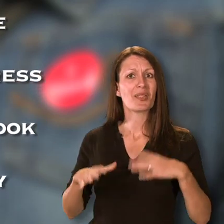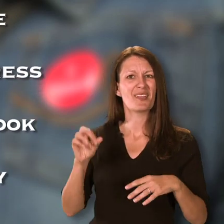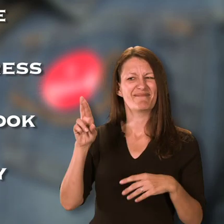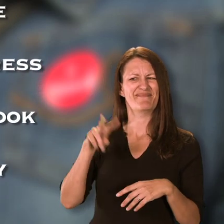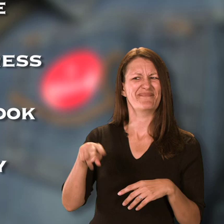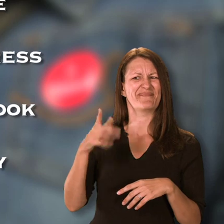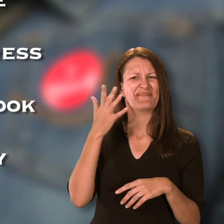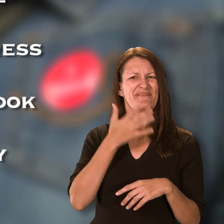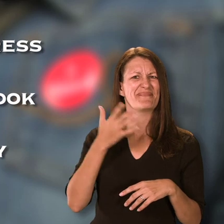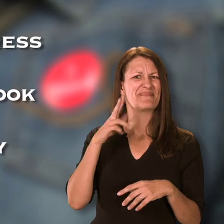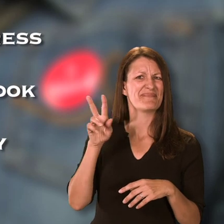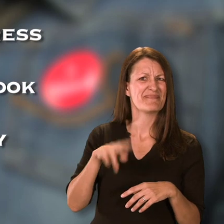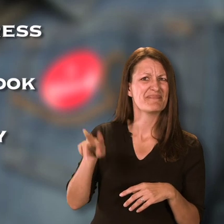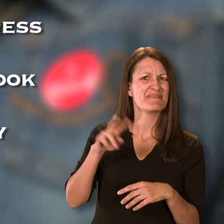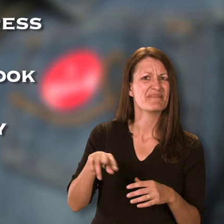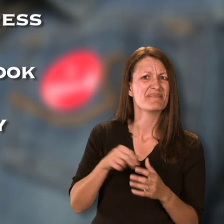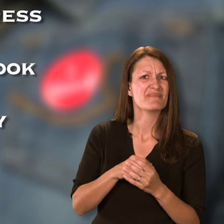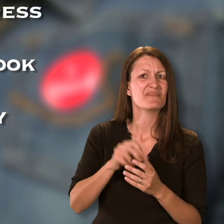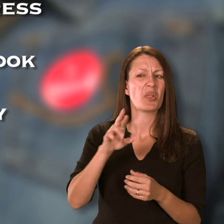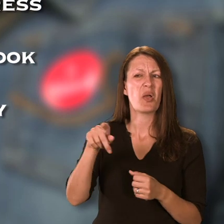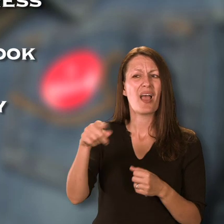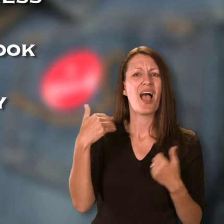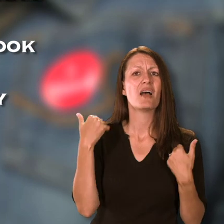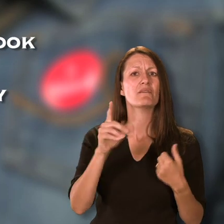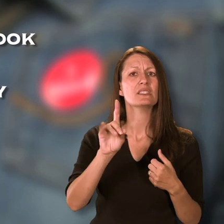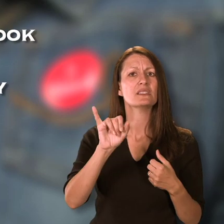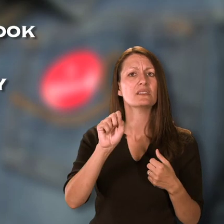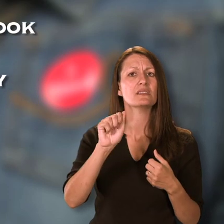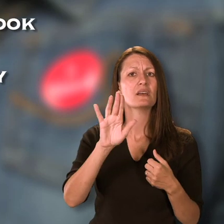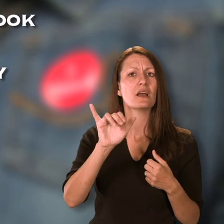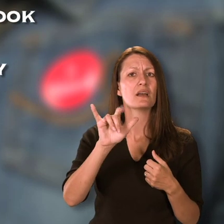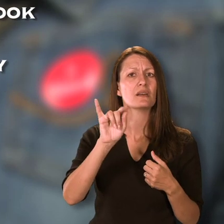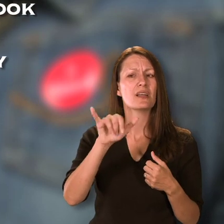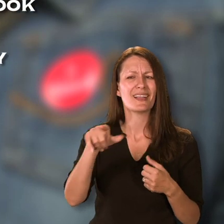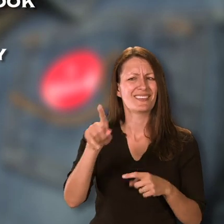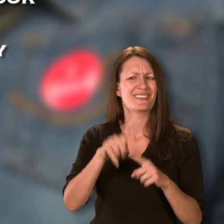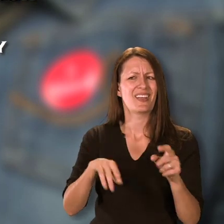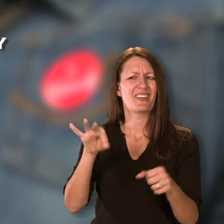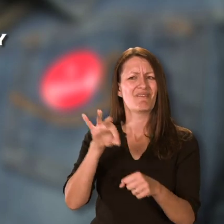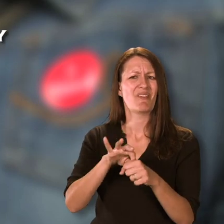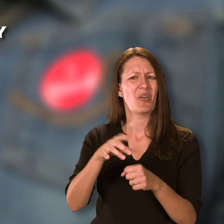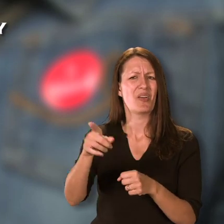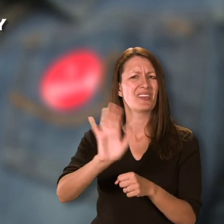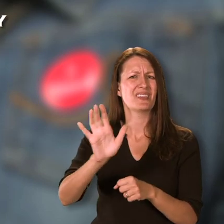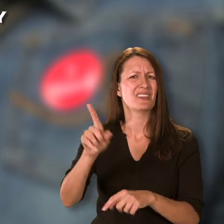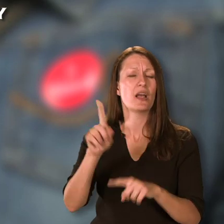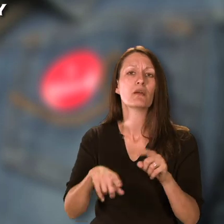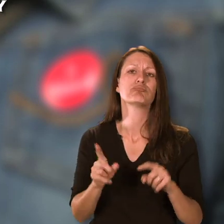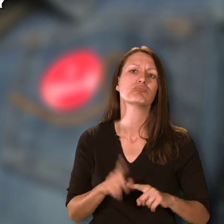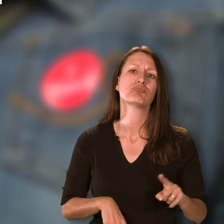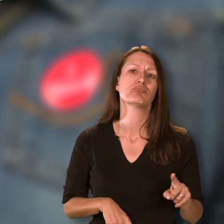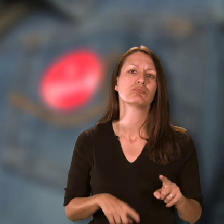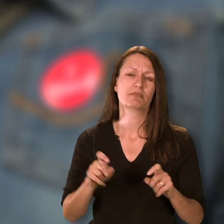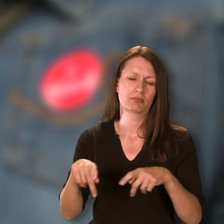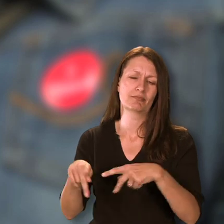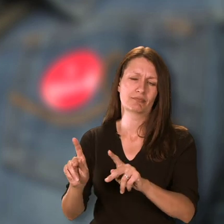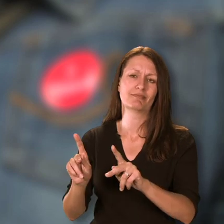or because of a disability.